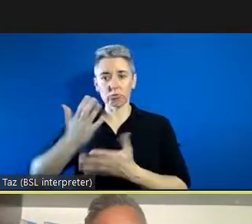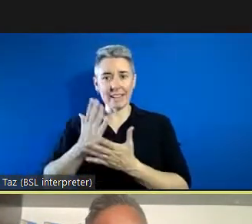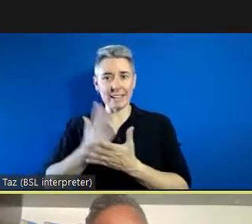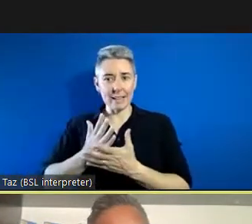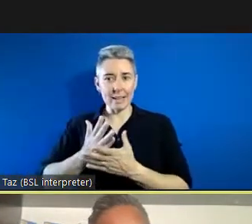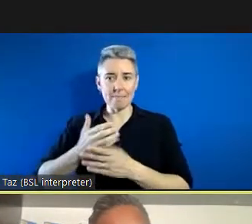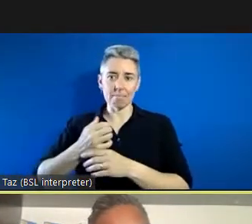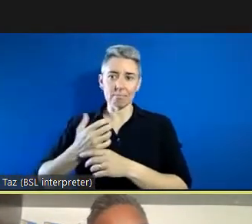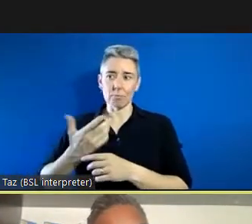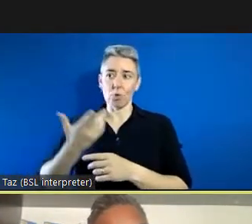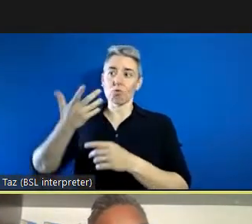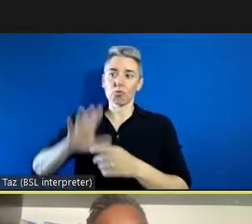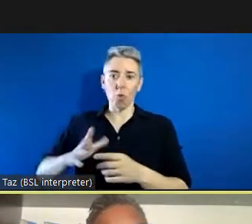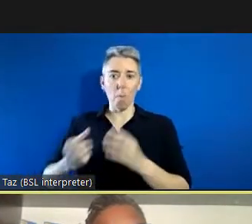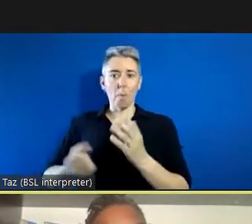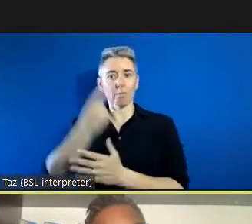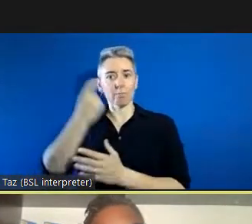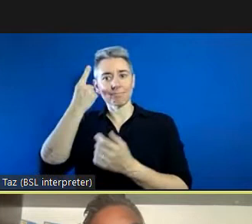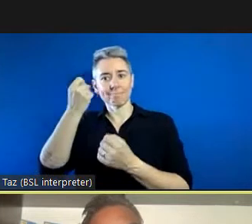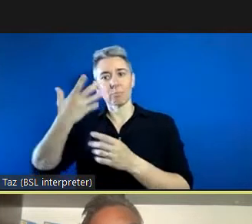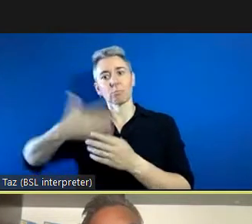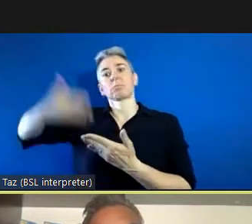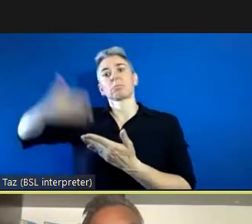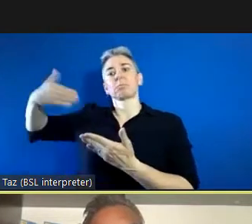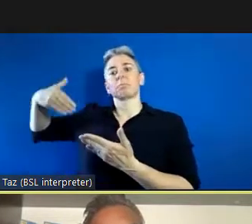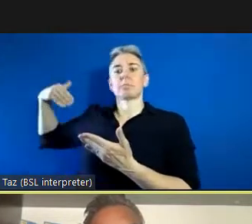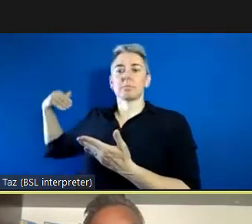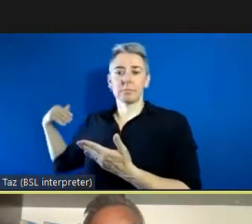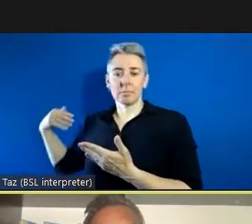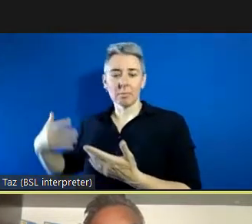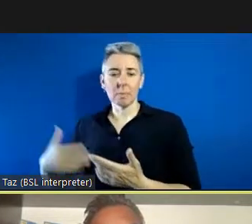ask ourselves why is it that something that is terminated, perhaps ready three years ago is